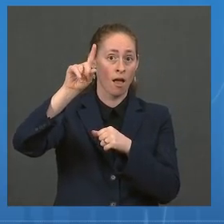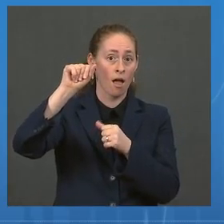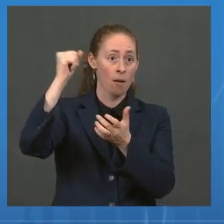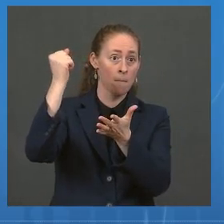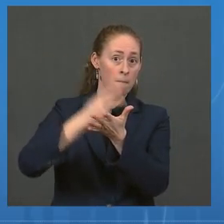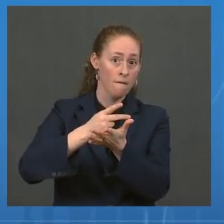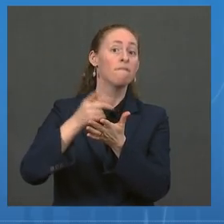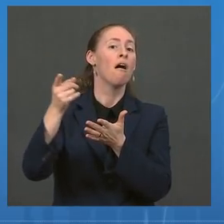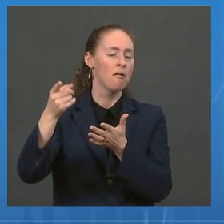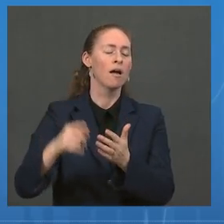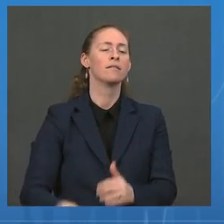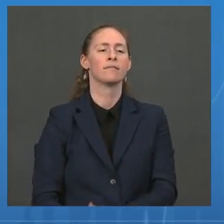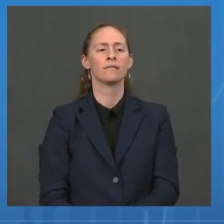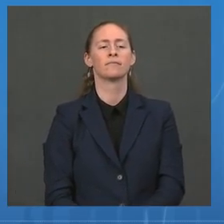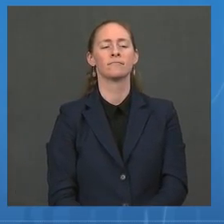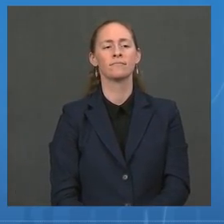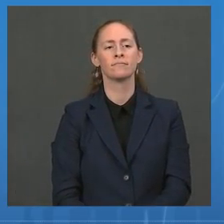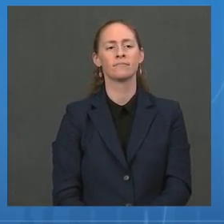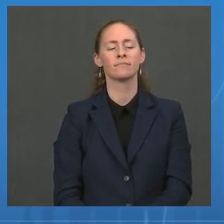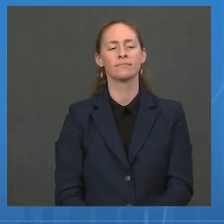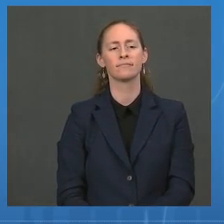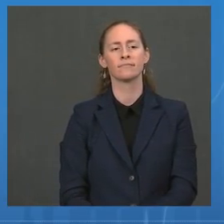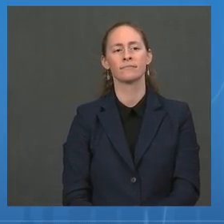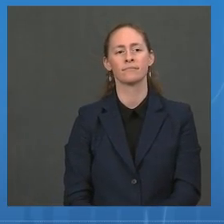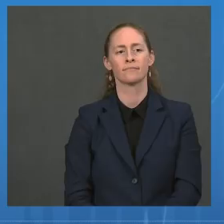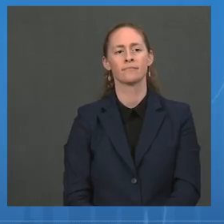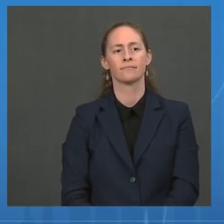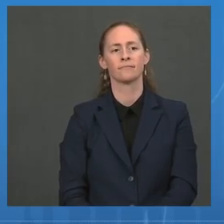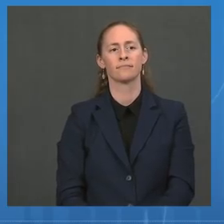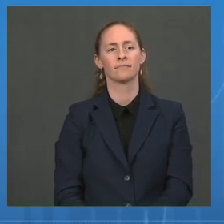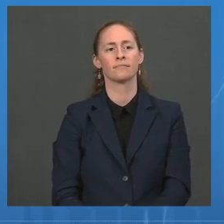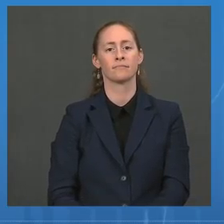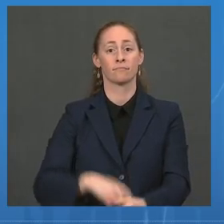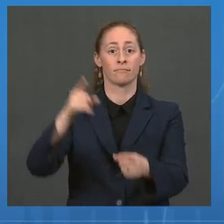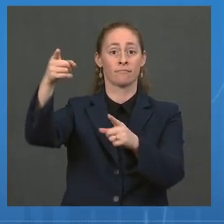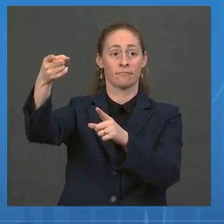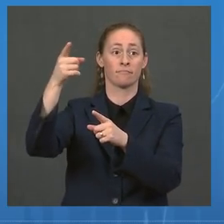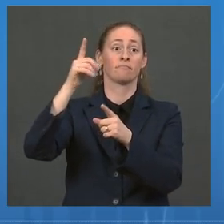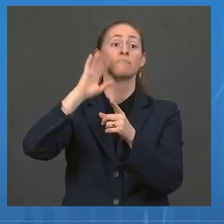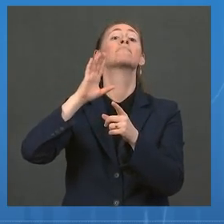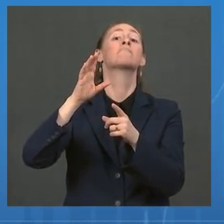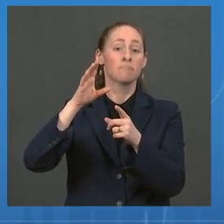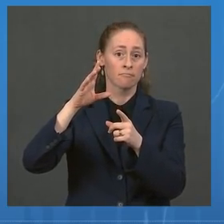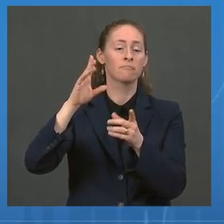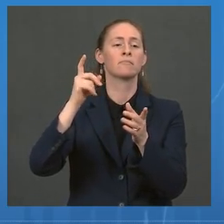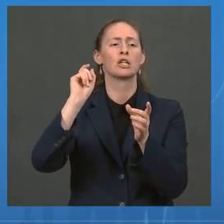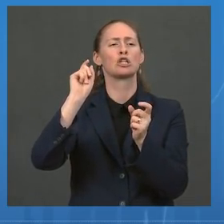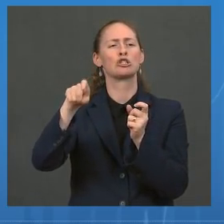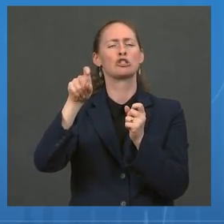for less than $10 per test. Now, what happens is, as we get more and more tests approved